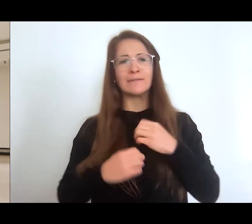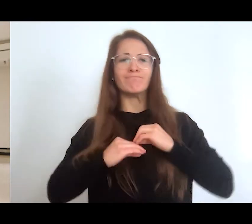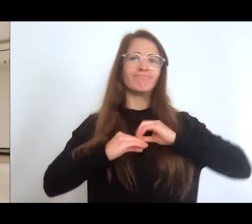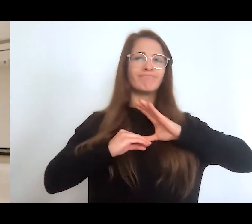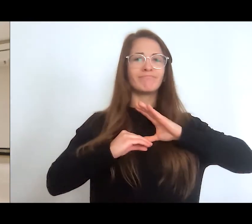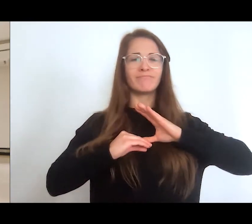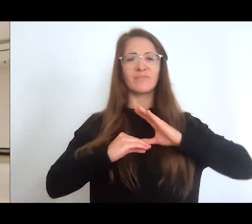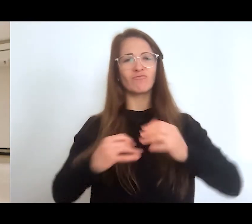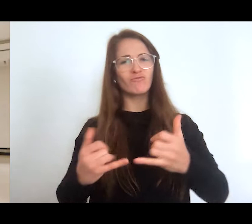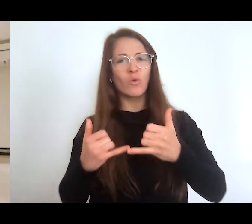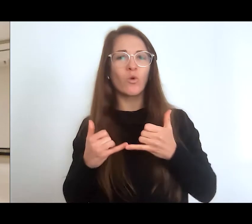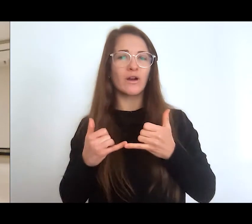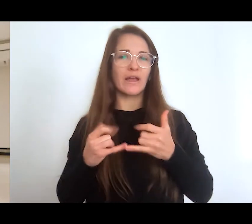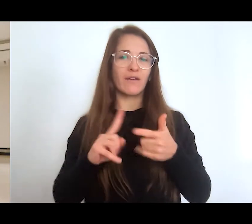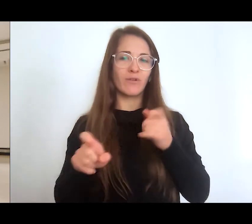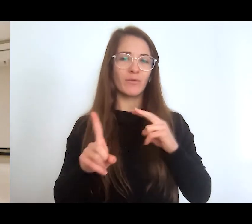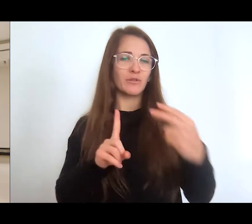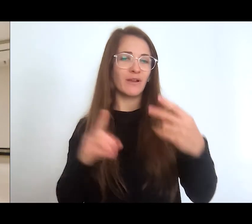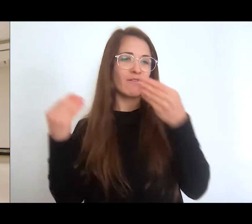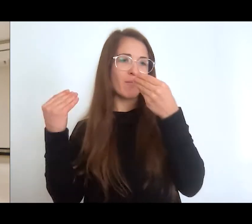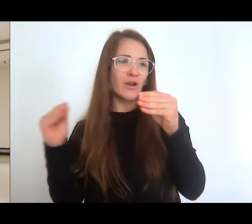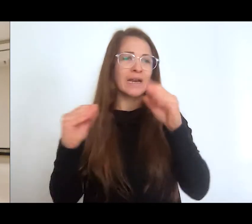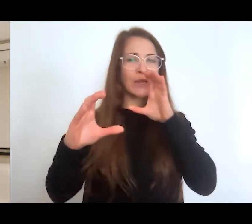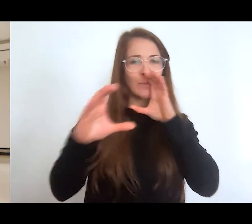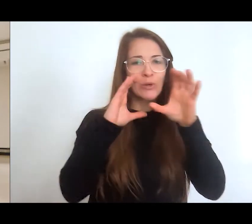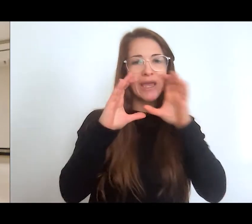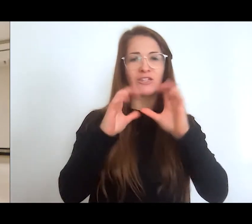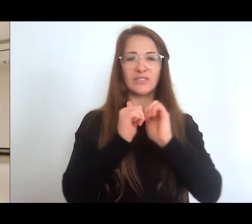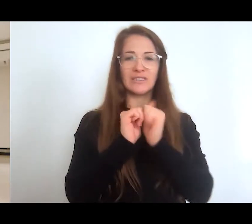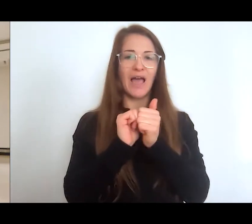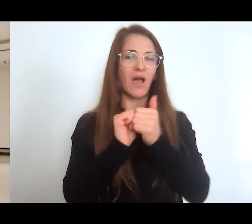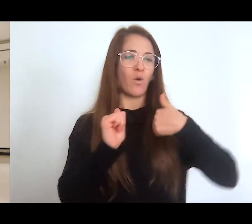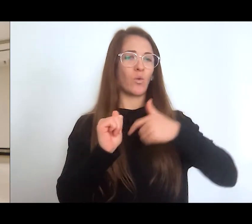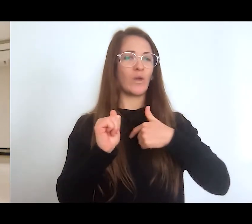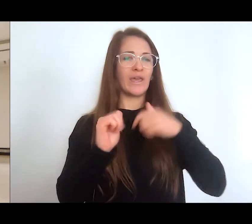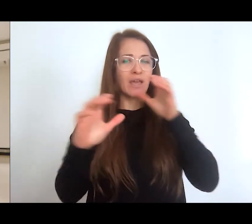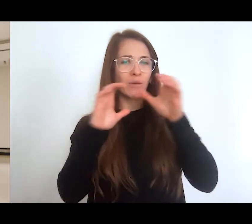MY JOB SO REWARDING TO LOOK AT FROM THE PERSPECTIVE OF MARKETING, COMMUNICATIONS, AND